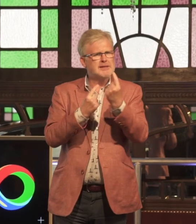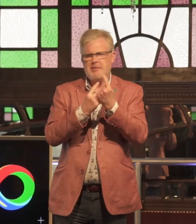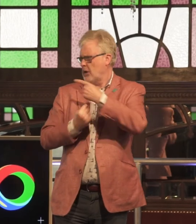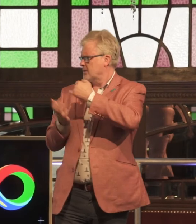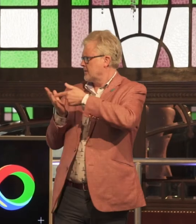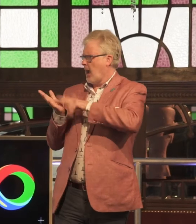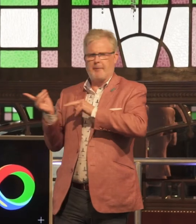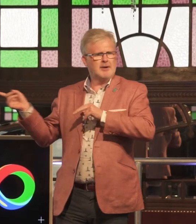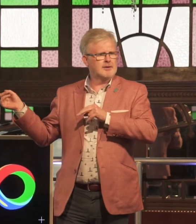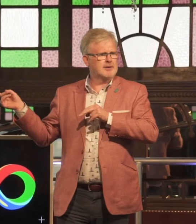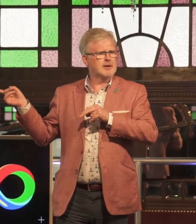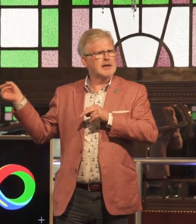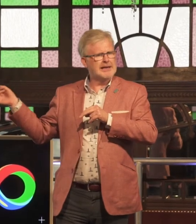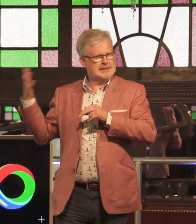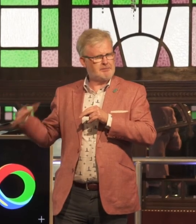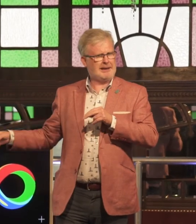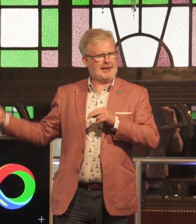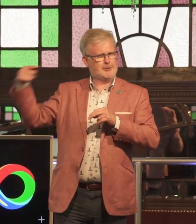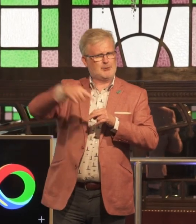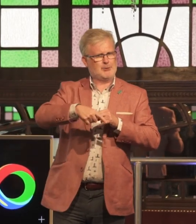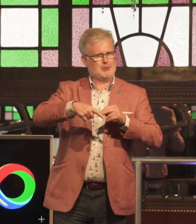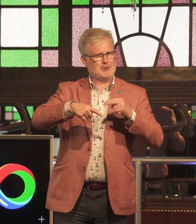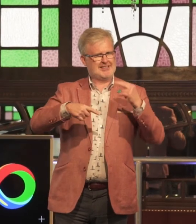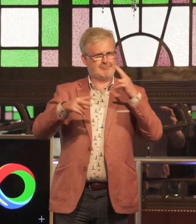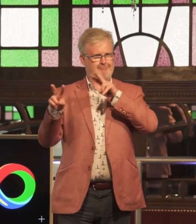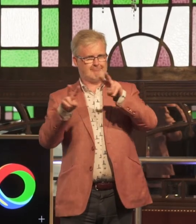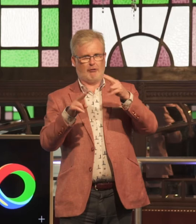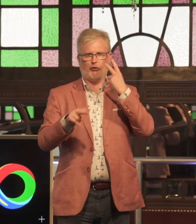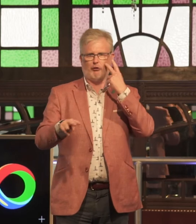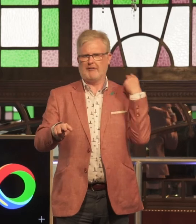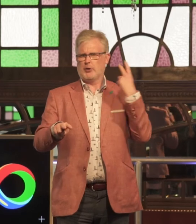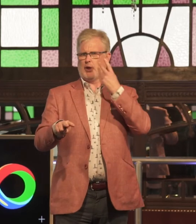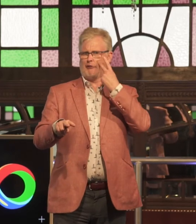I also just wanted to say something about Simon because he did come to the Edinburgh Deaf Festival